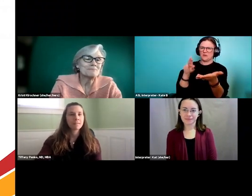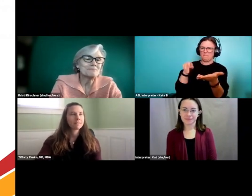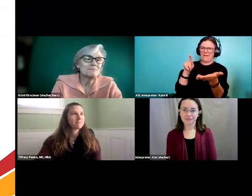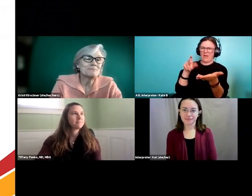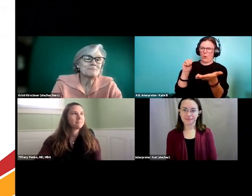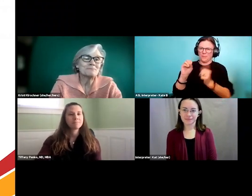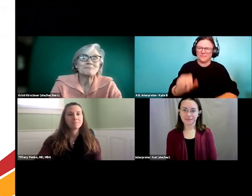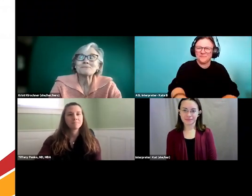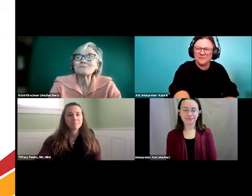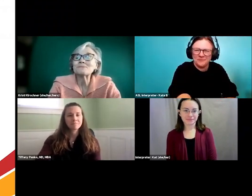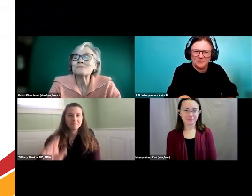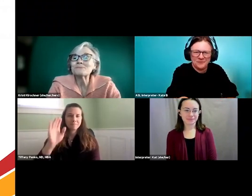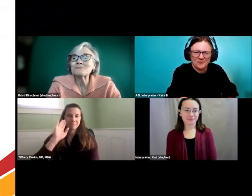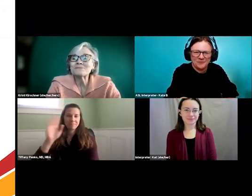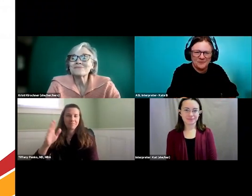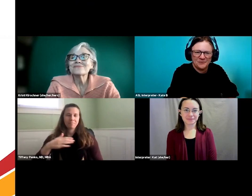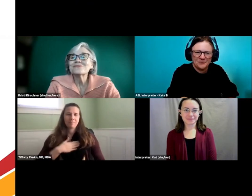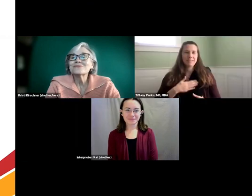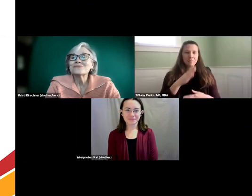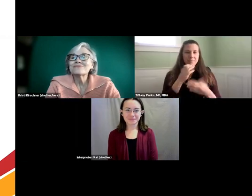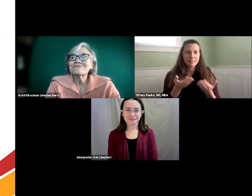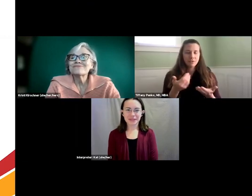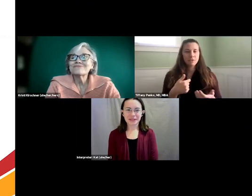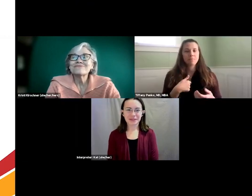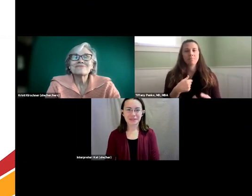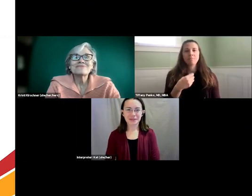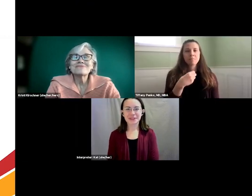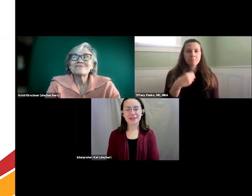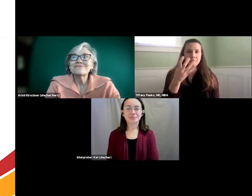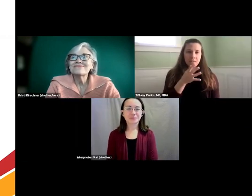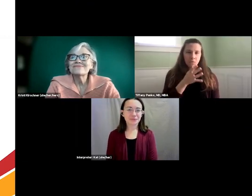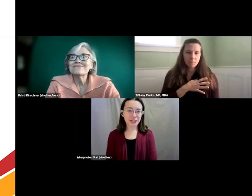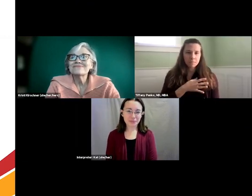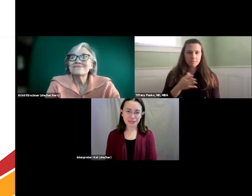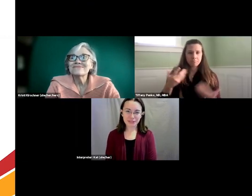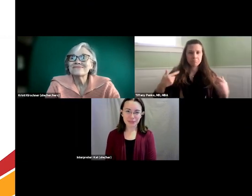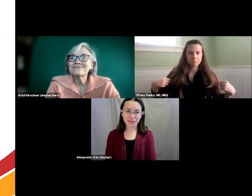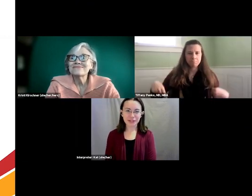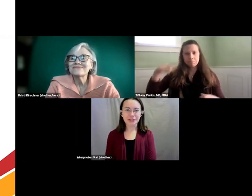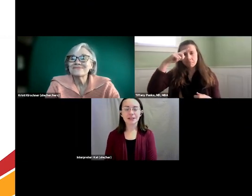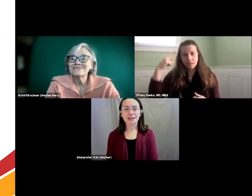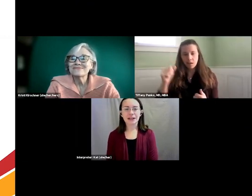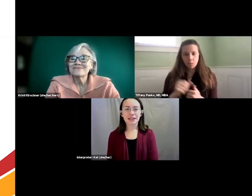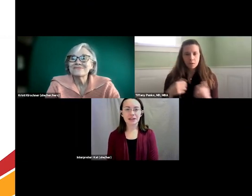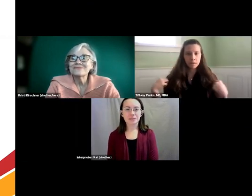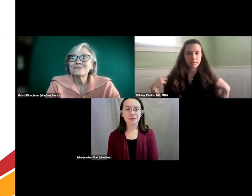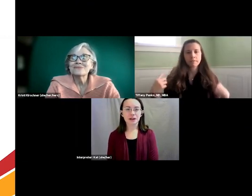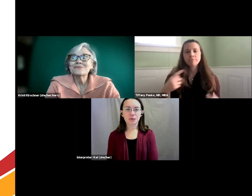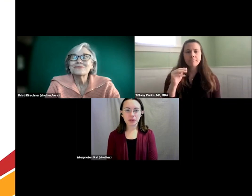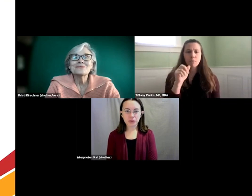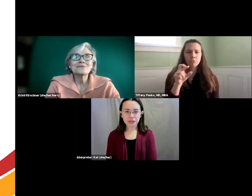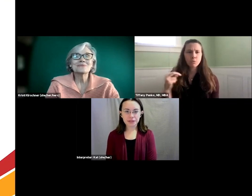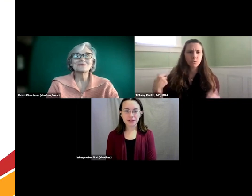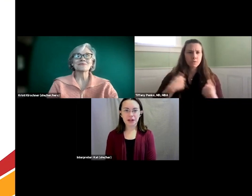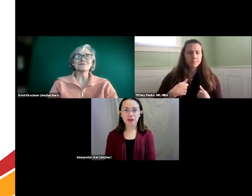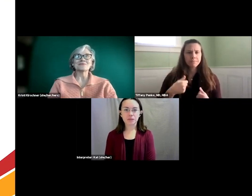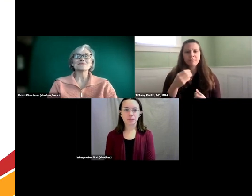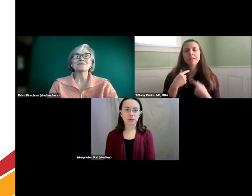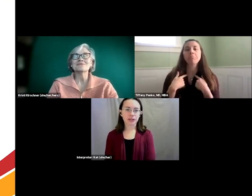[DR. TIFFANY PANKO:] Hello everyone. I'm very pleased to be here. I am a white woman